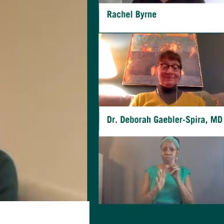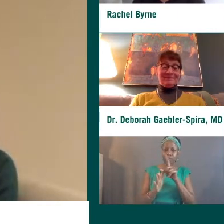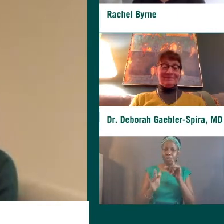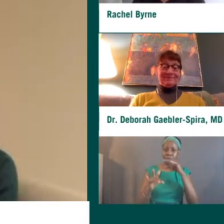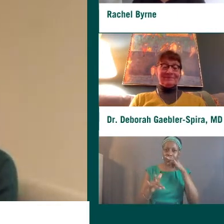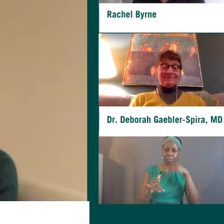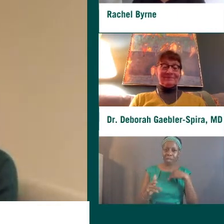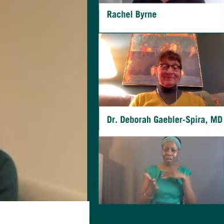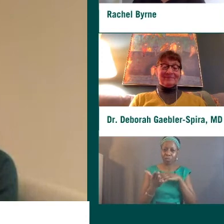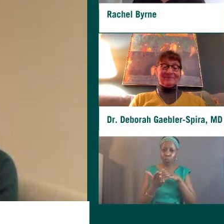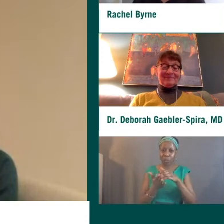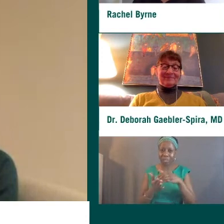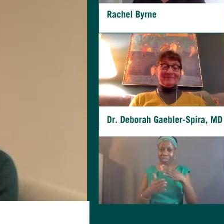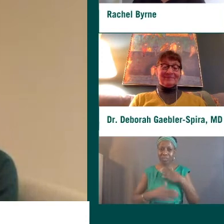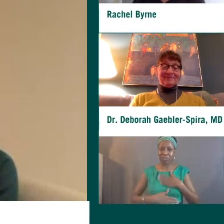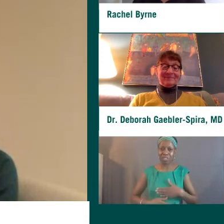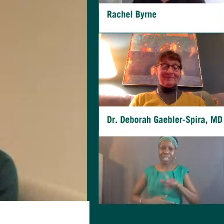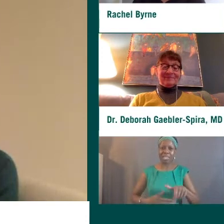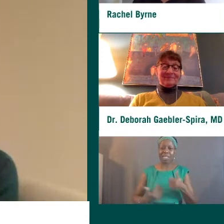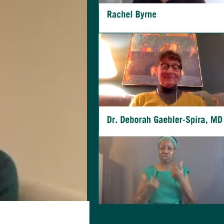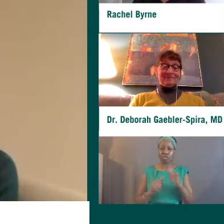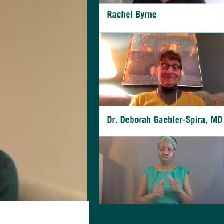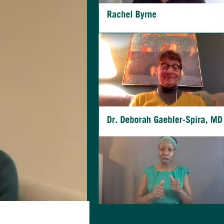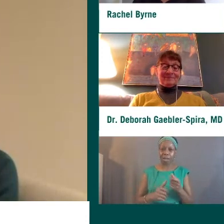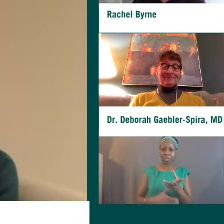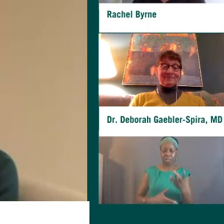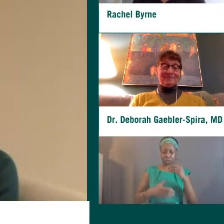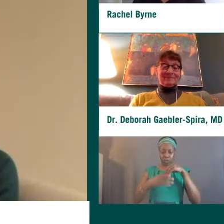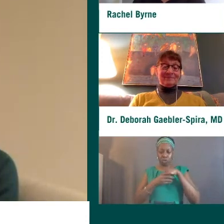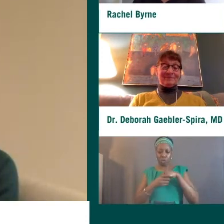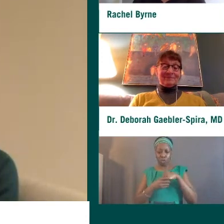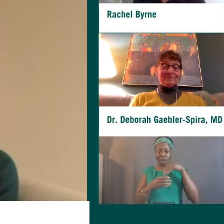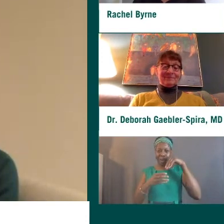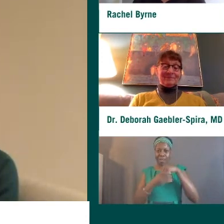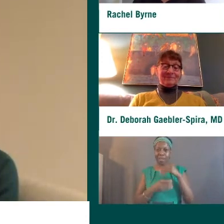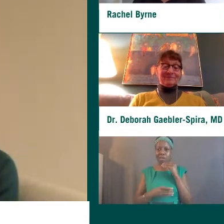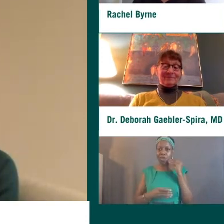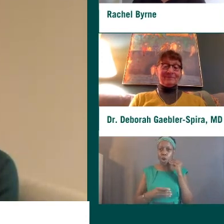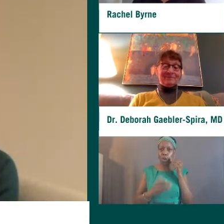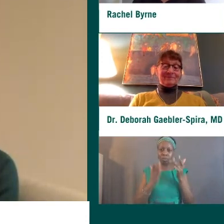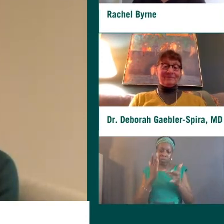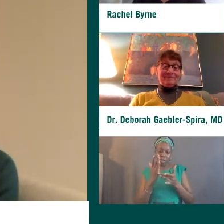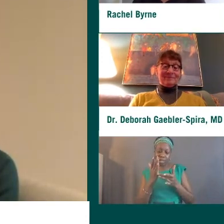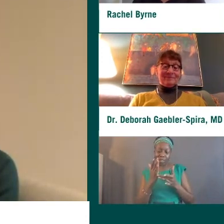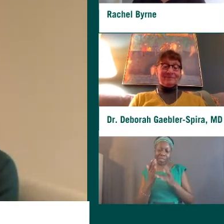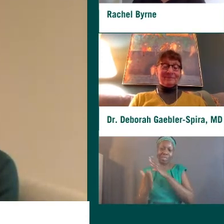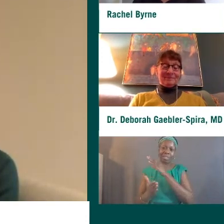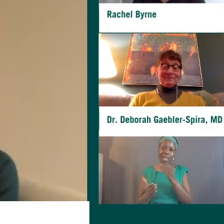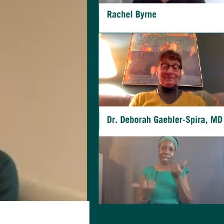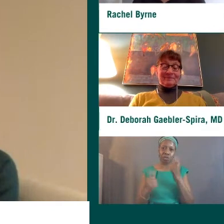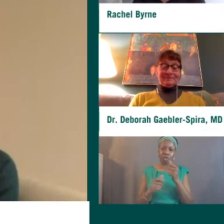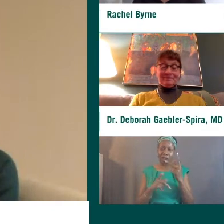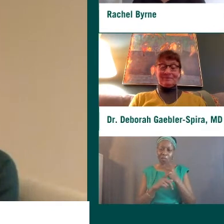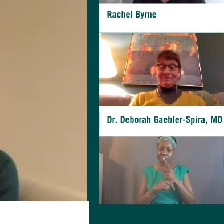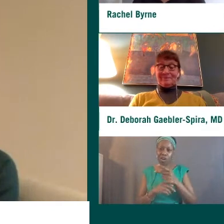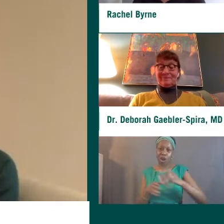and then try to incorporate in home techniques as well as seeking out outsourced physical therapy.